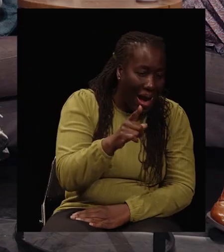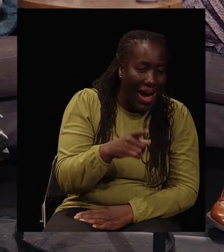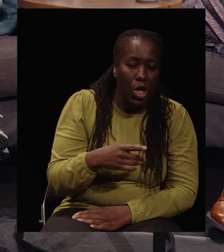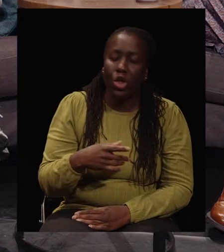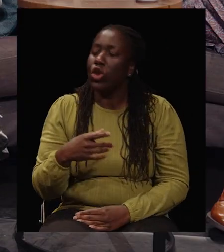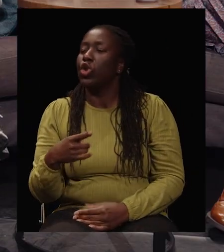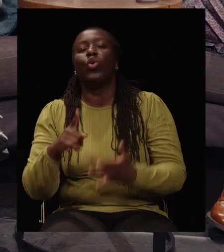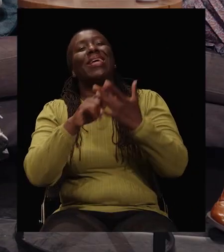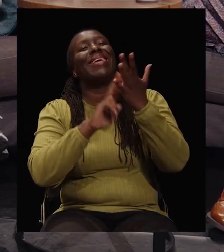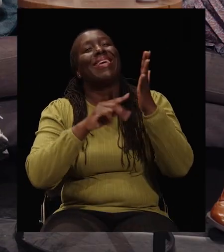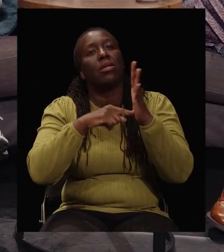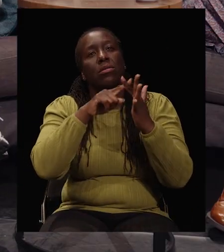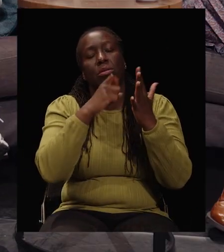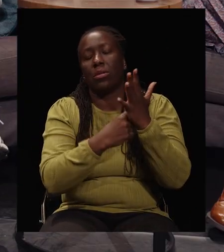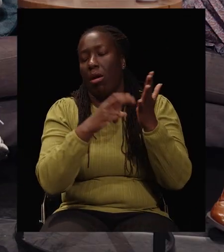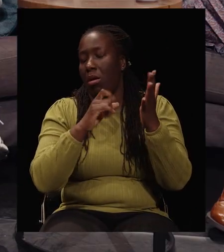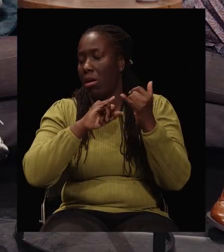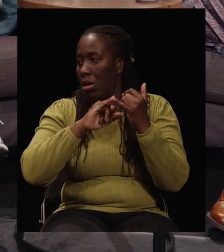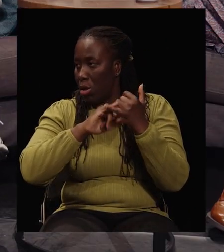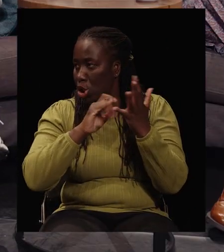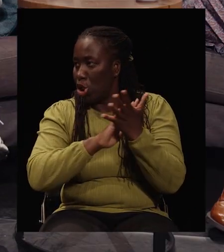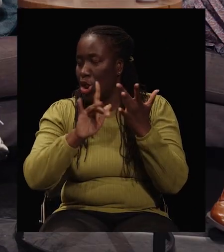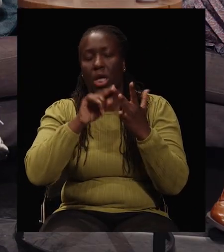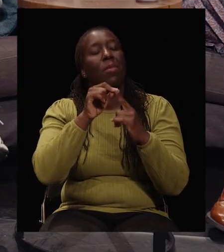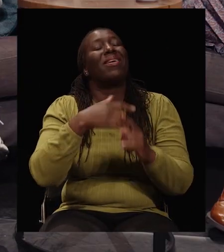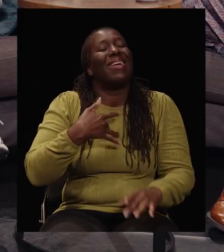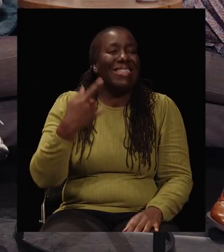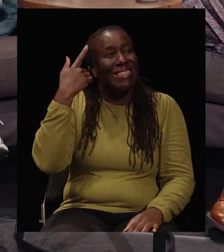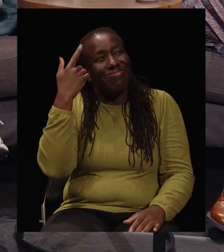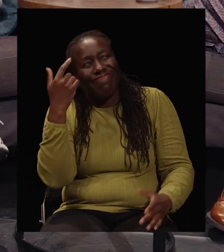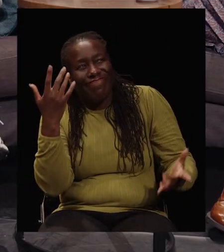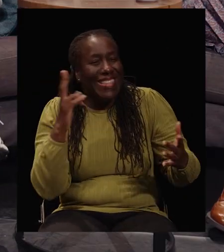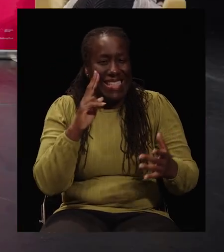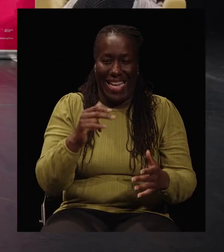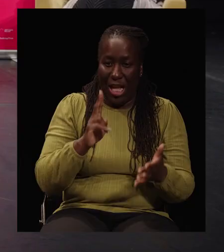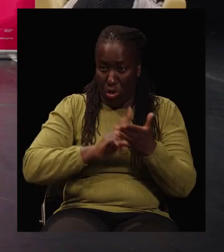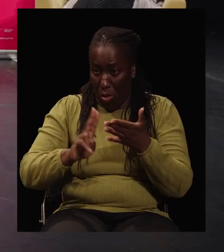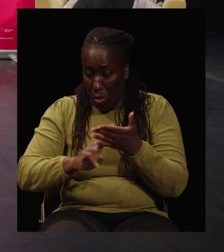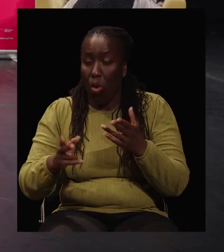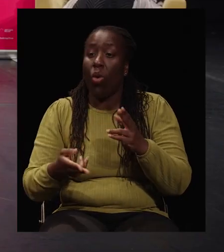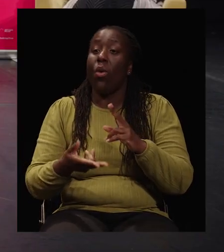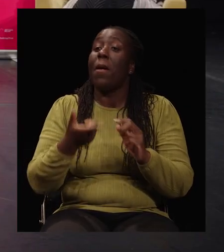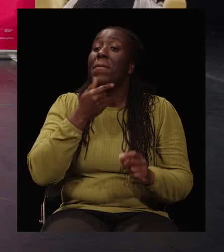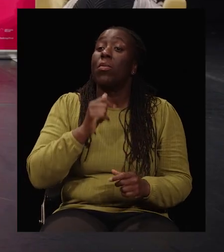which even now are kind of a norm. And a lot of people that are in charge of institutions kind of think,